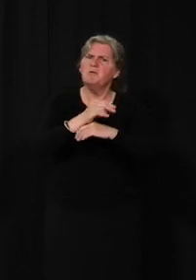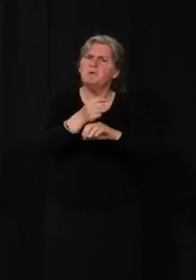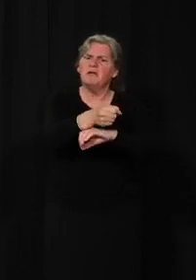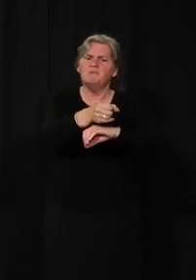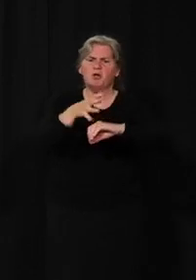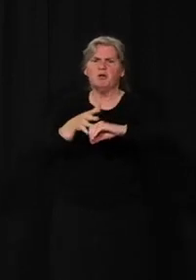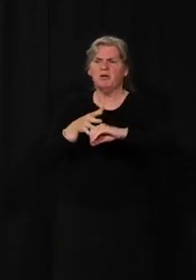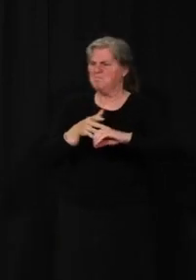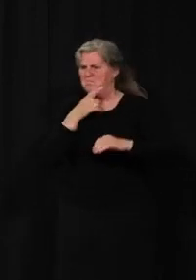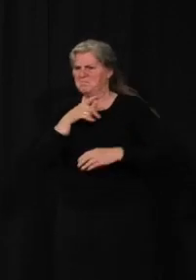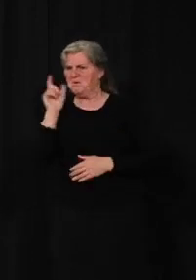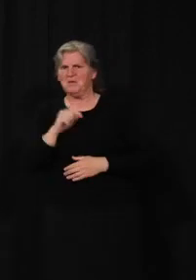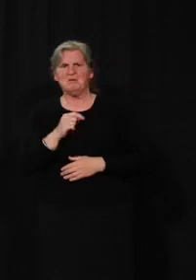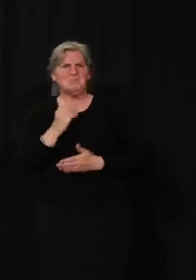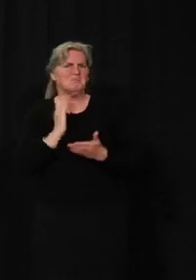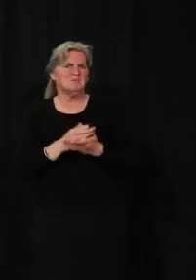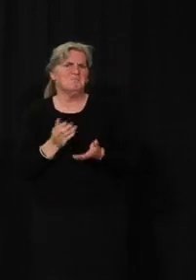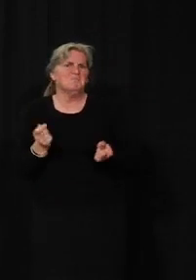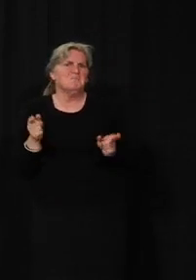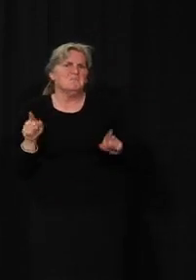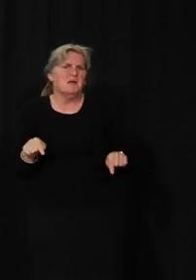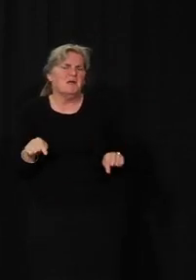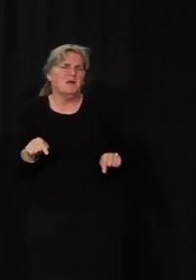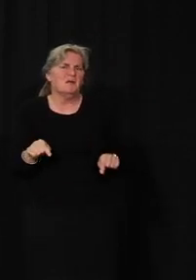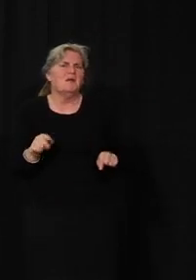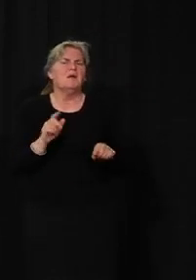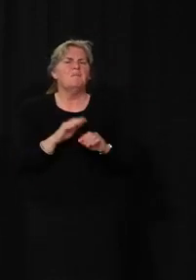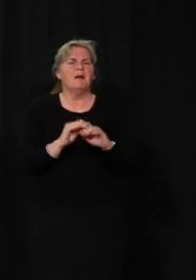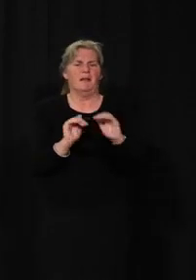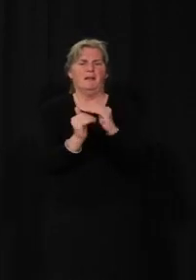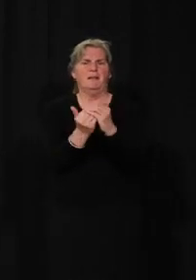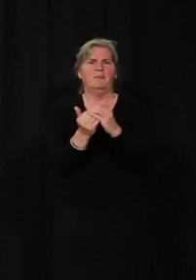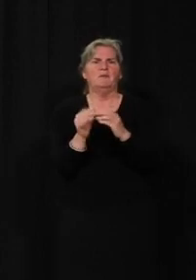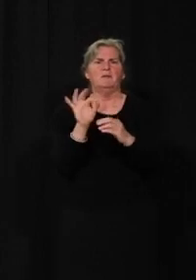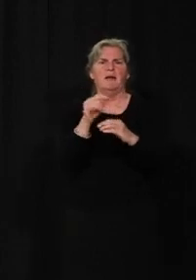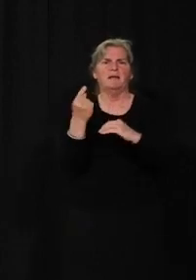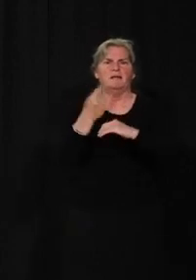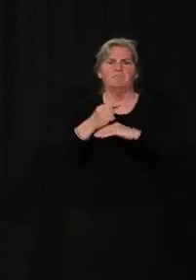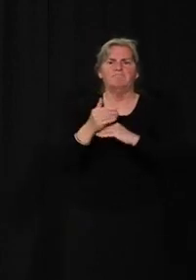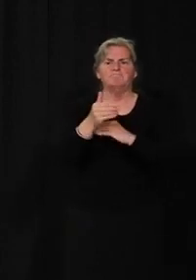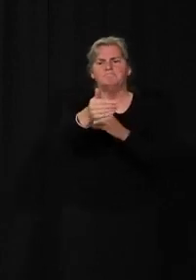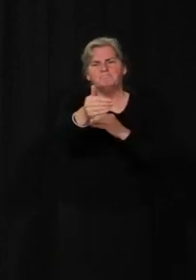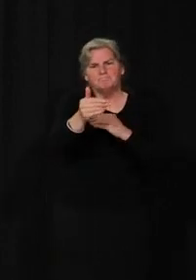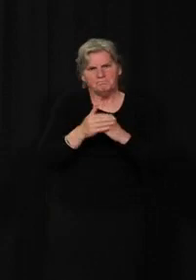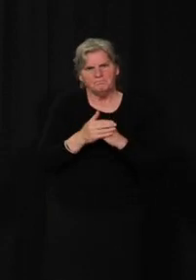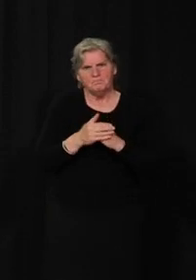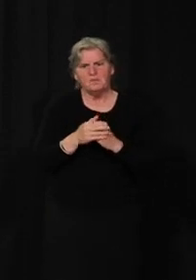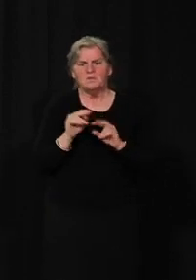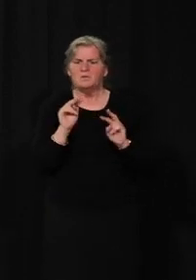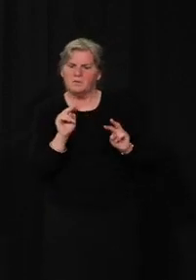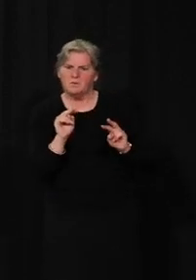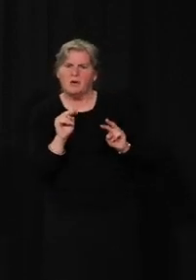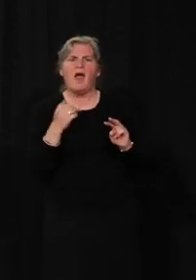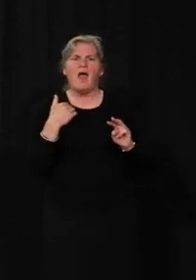So some but not all orders exted past the state of emergency so what we're doing is just making sure we have the ability to